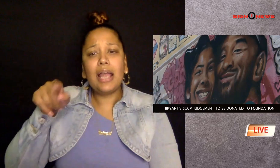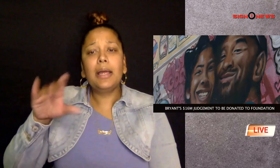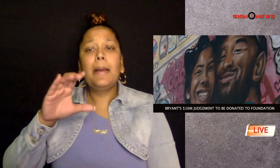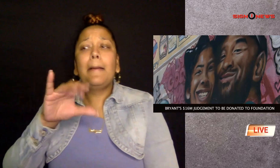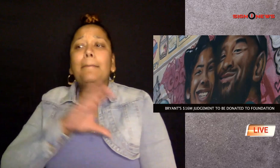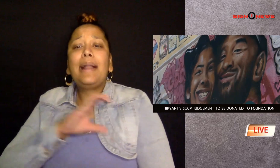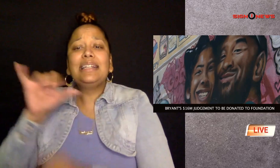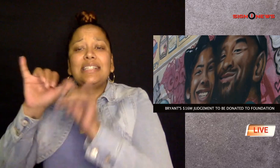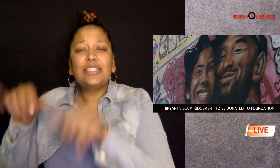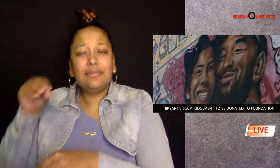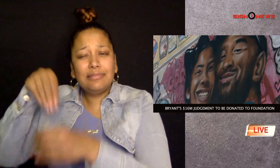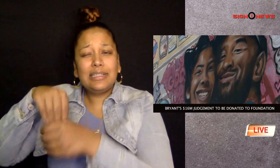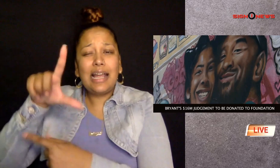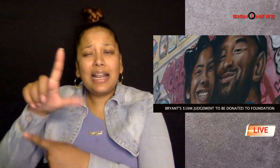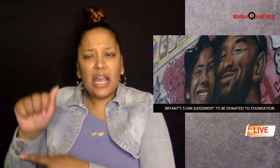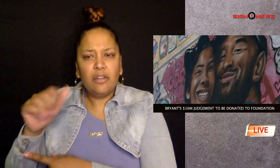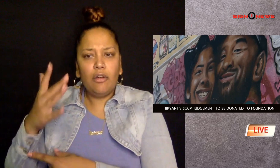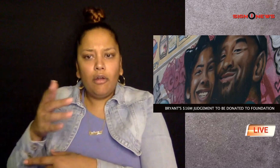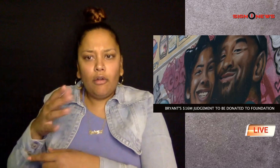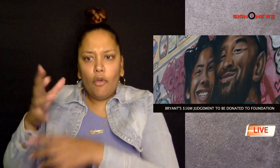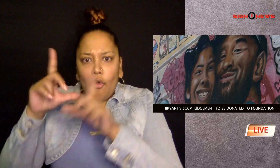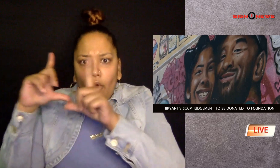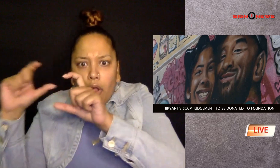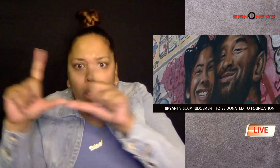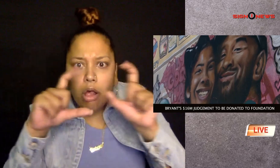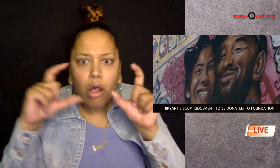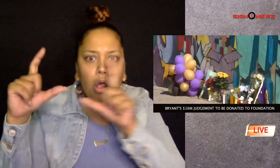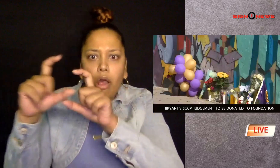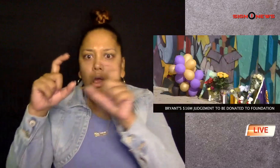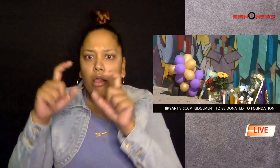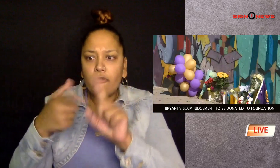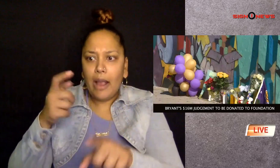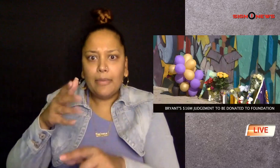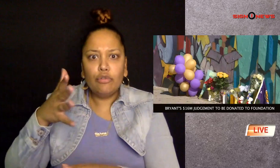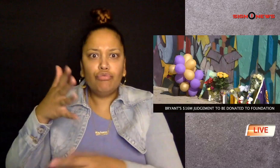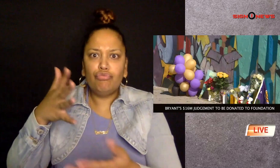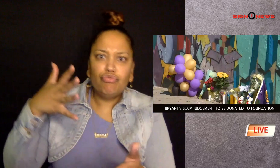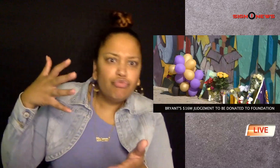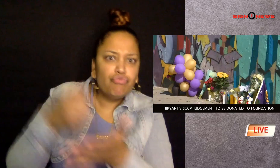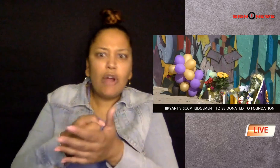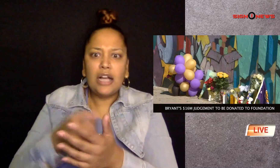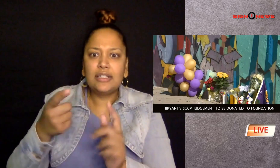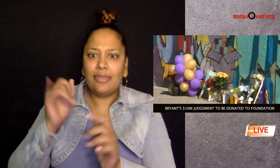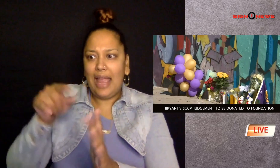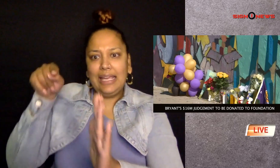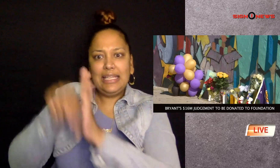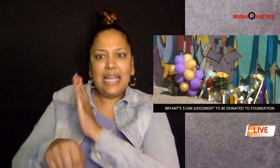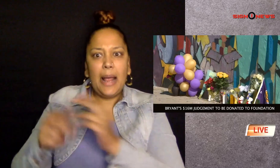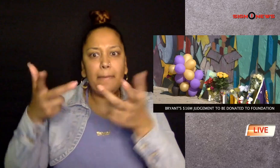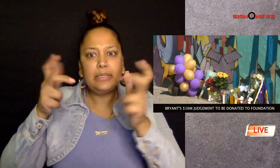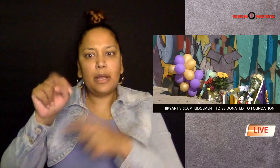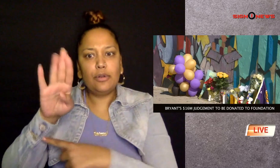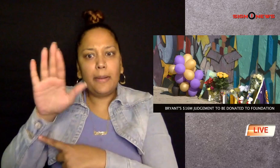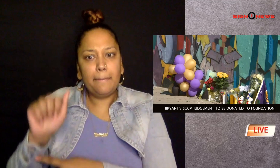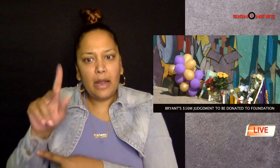the lawsuit alleged that Los Angeles County officials took and shared photos from the crash